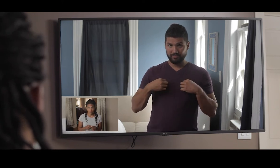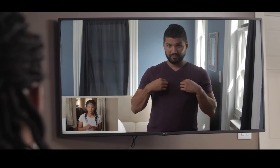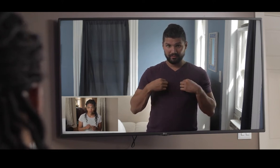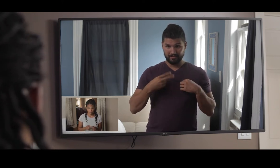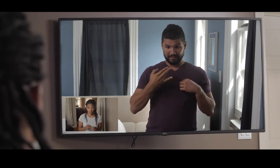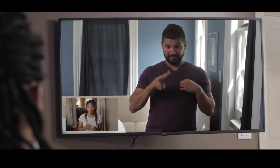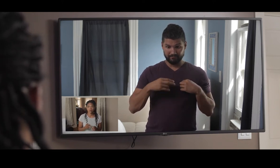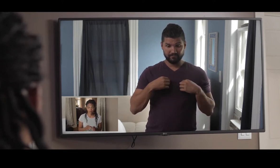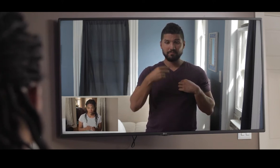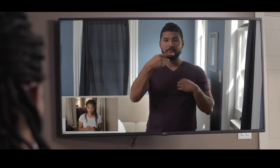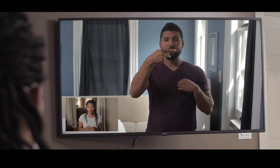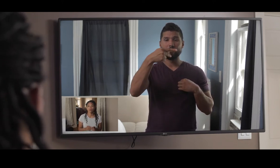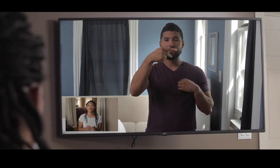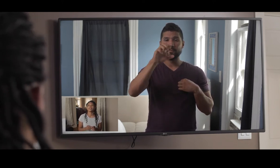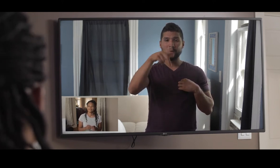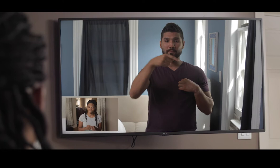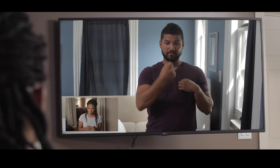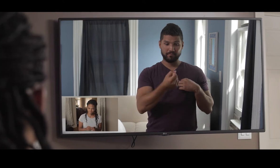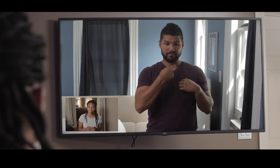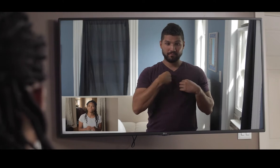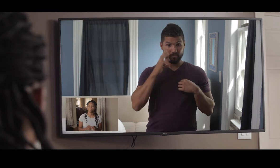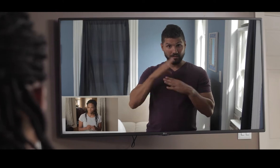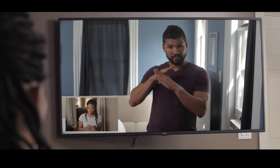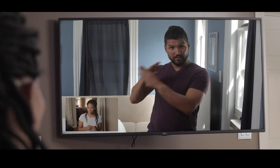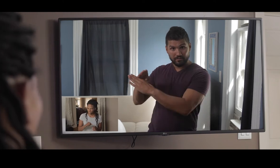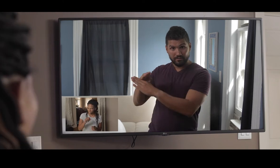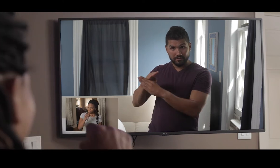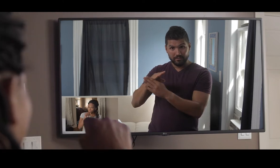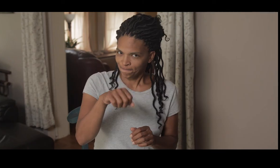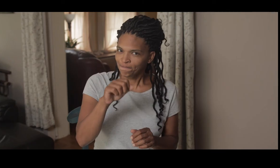it would prevent me from becoming positive?